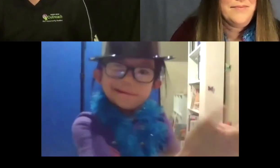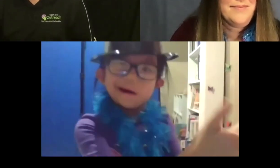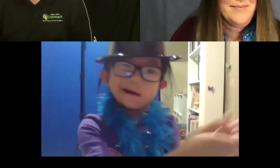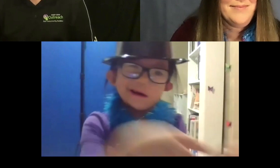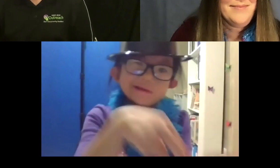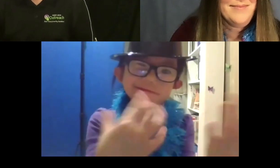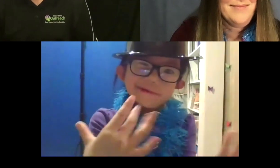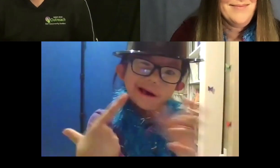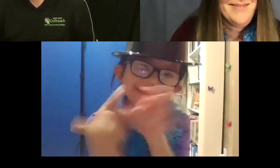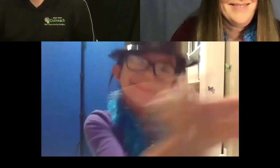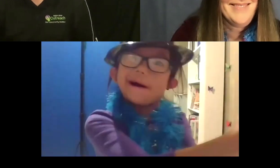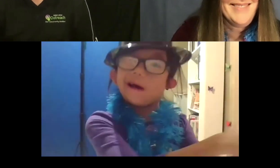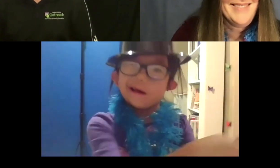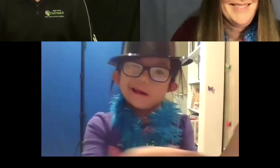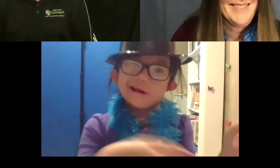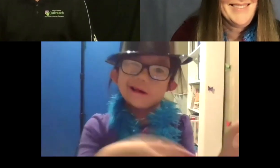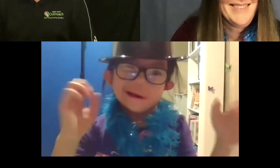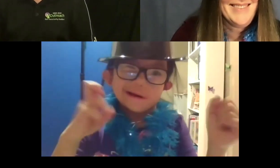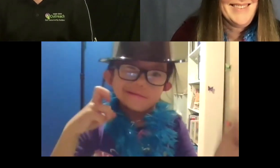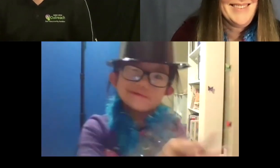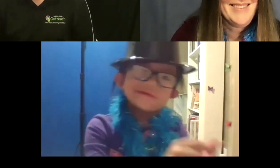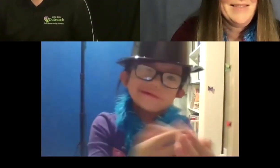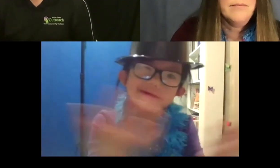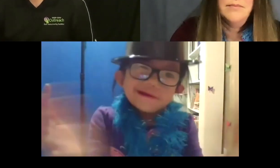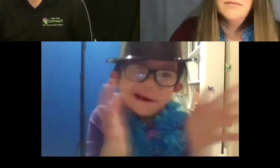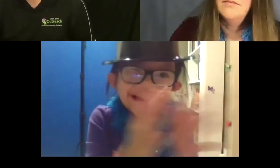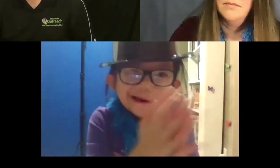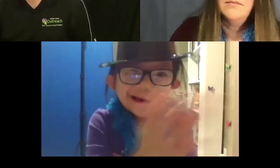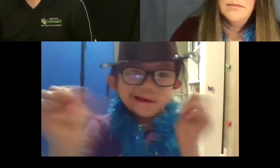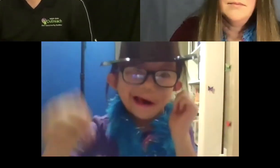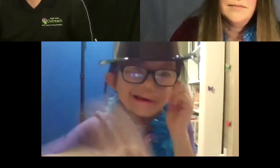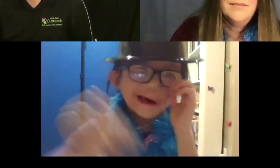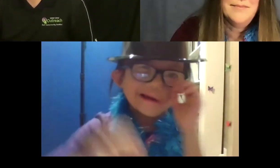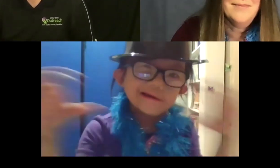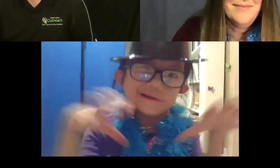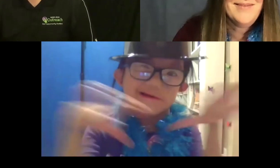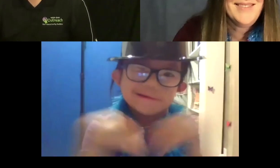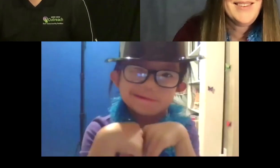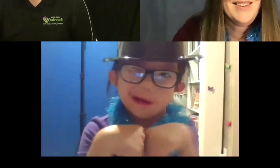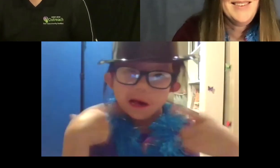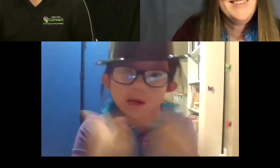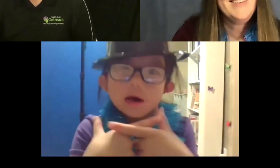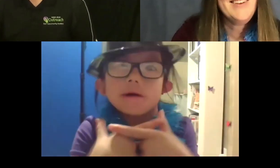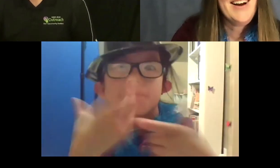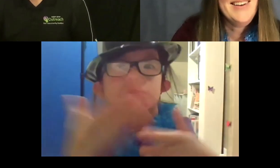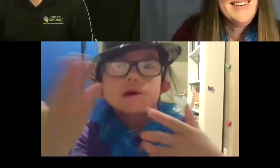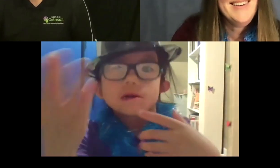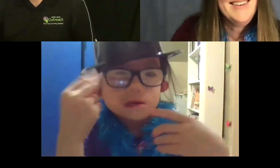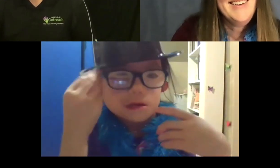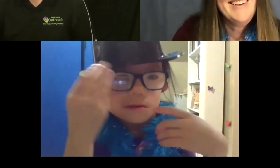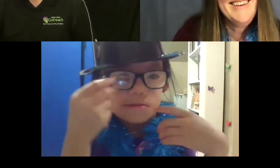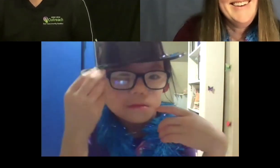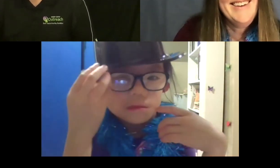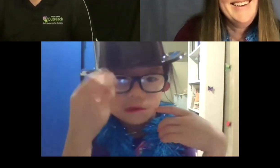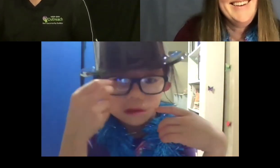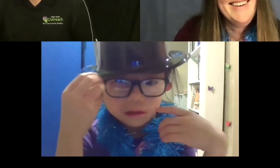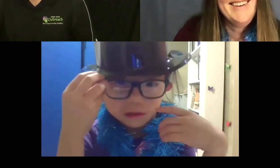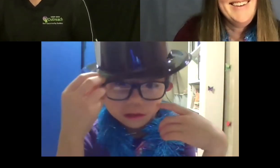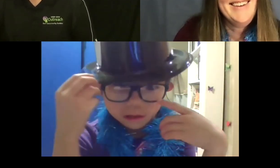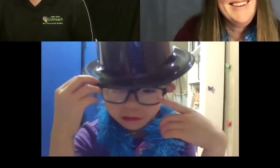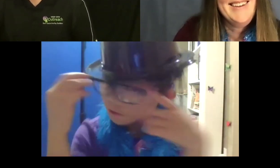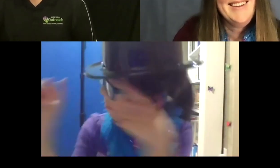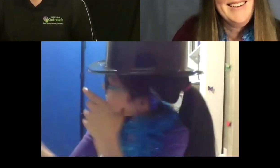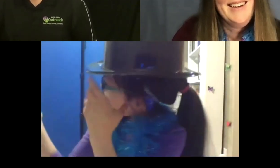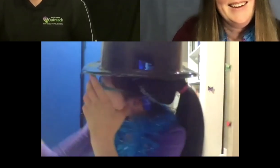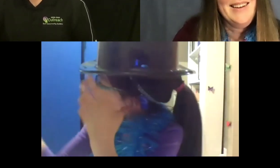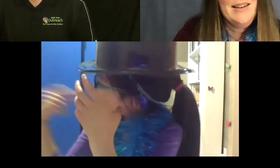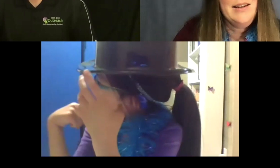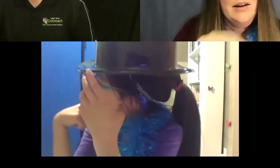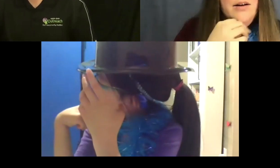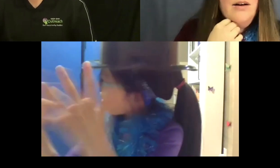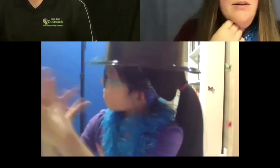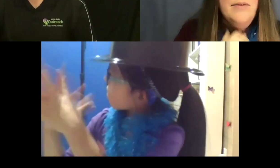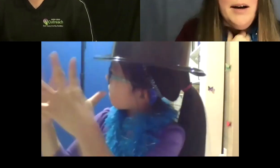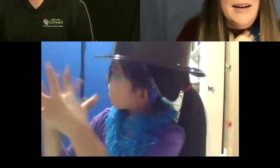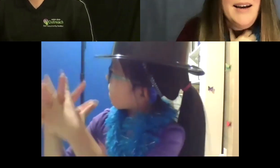And running! You have to run really fast in baseball. Yes! That's something that I do. Hold on. What